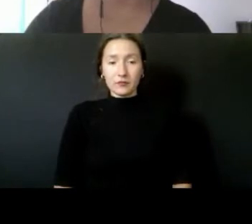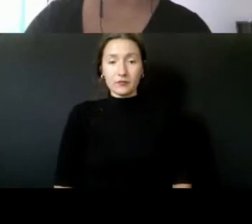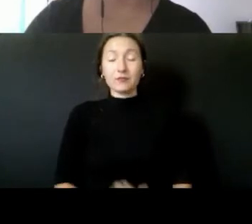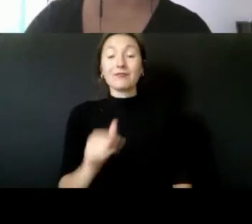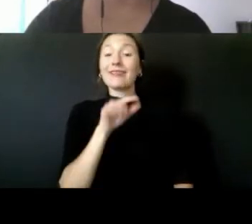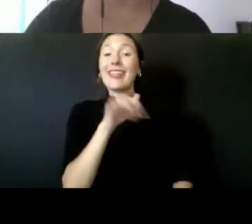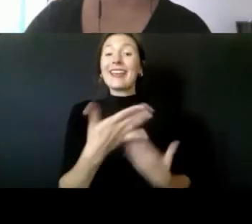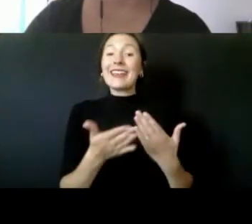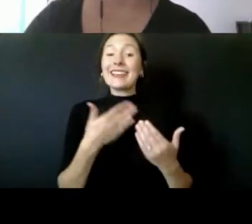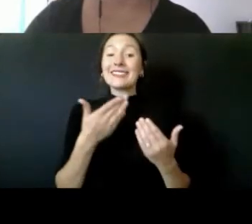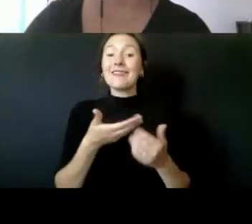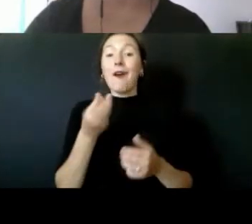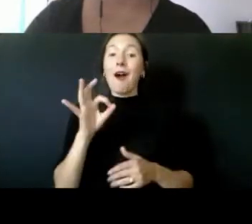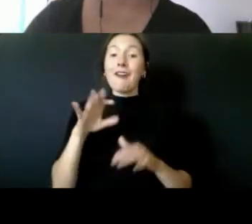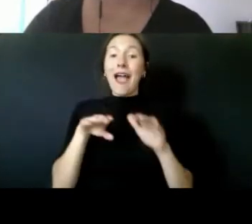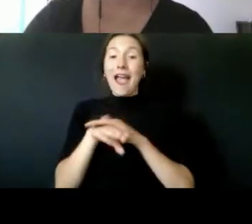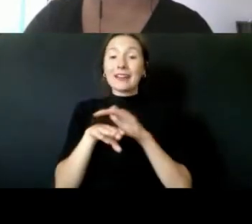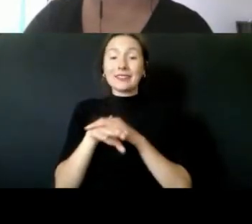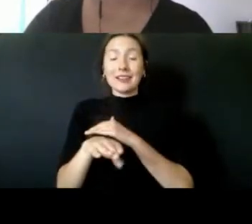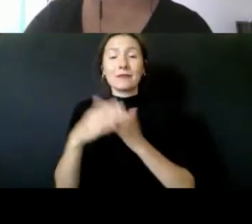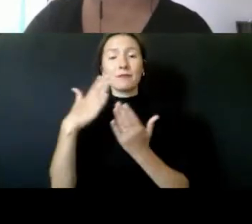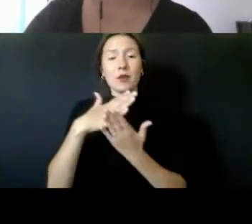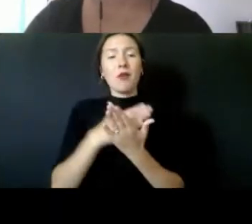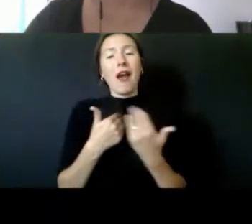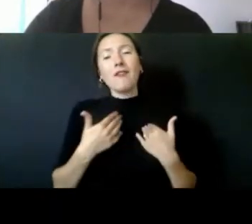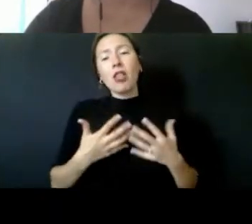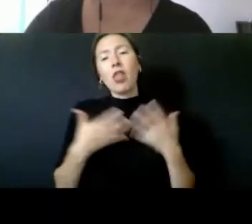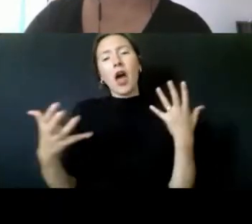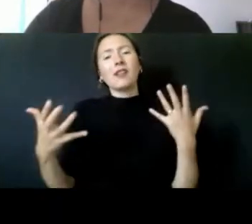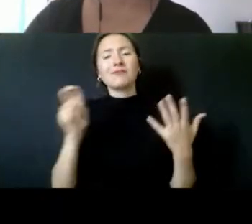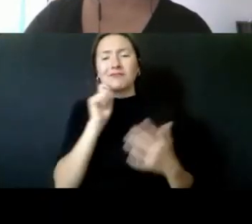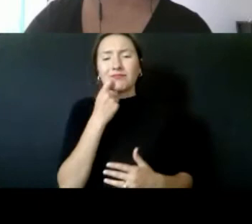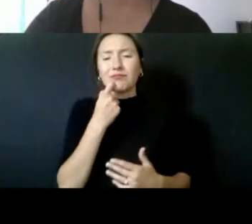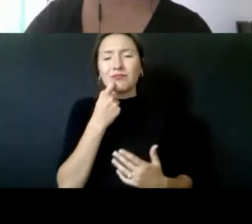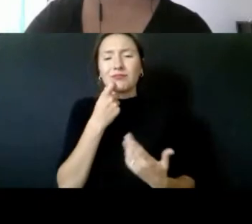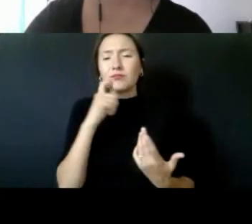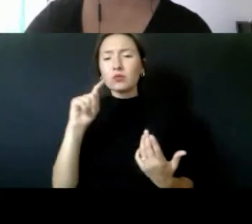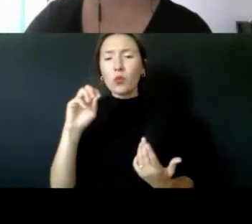you can also choose color filters this is great for people who are color colorblind so if you turn